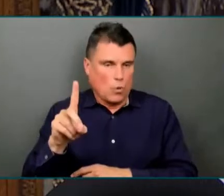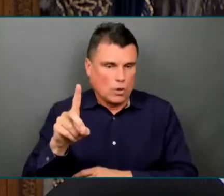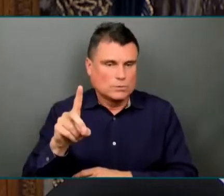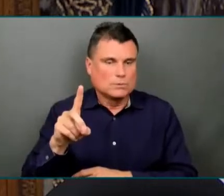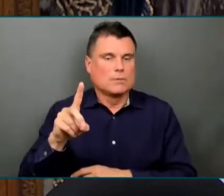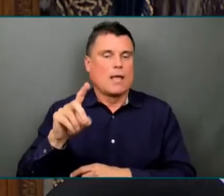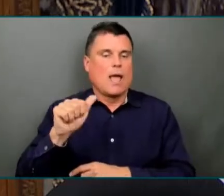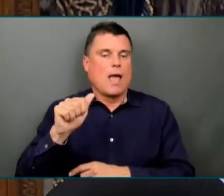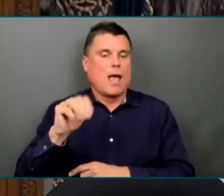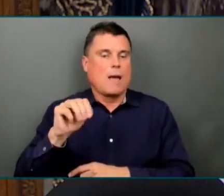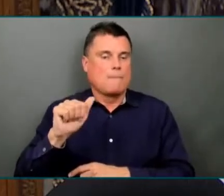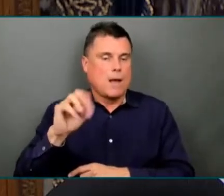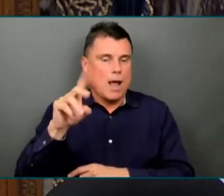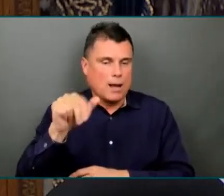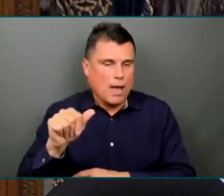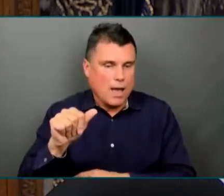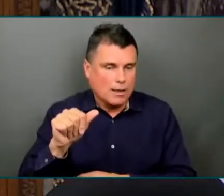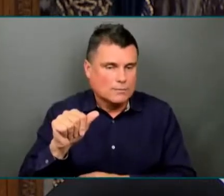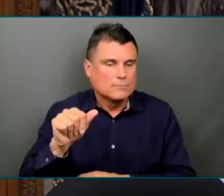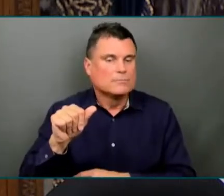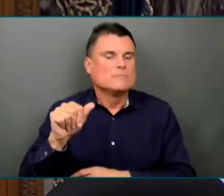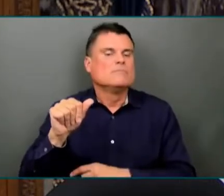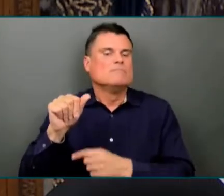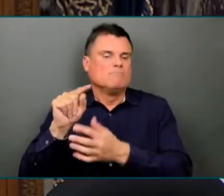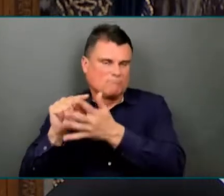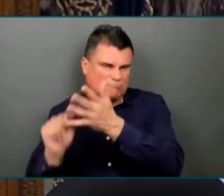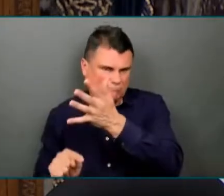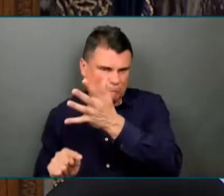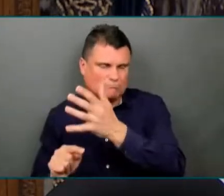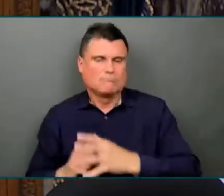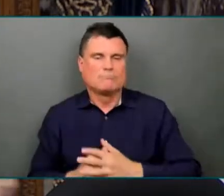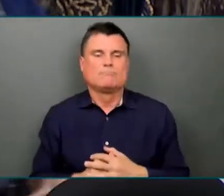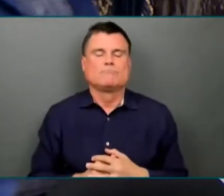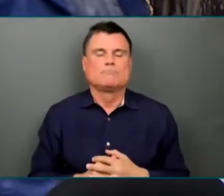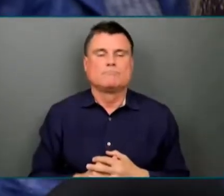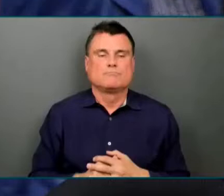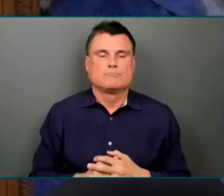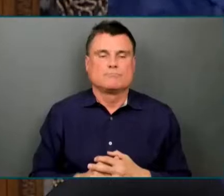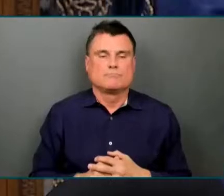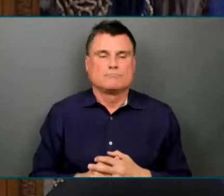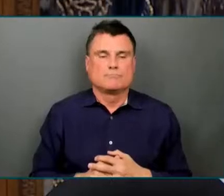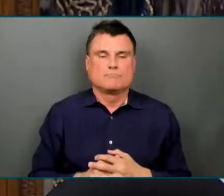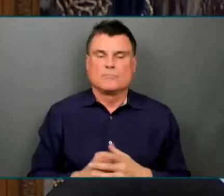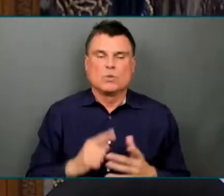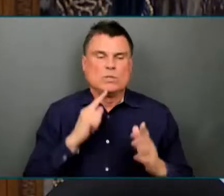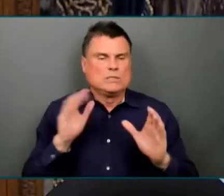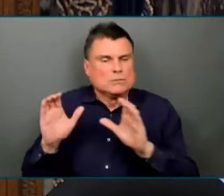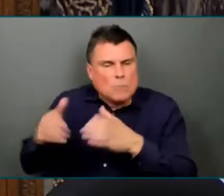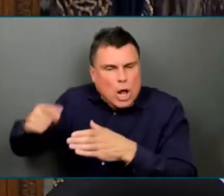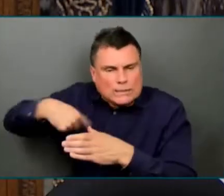the executive lead. This small but mighty team of eight staff have made this legislation possible,